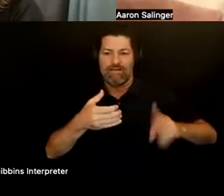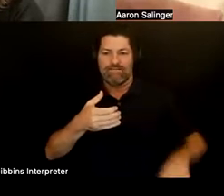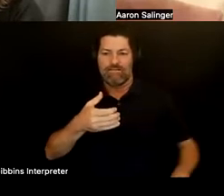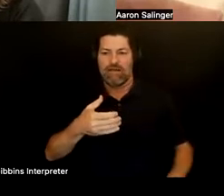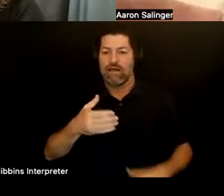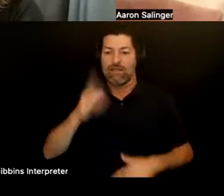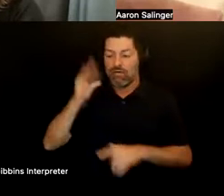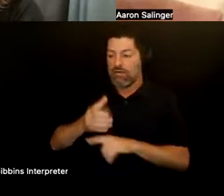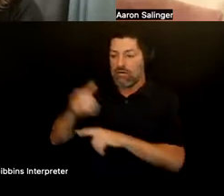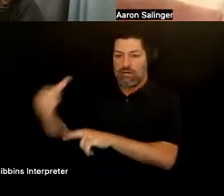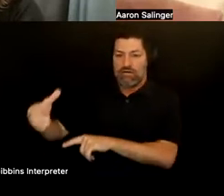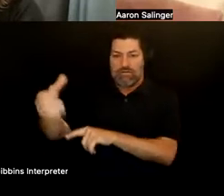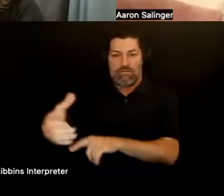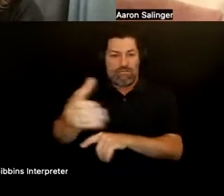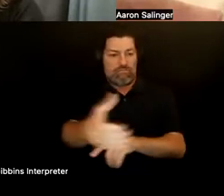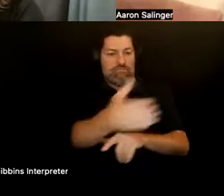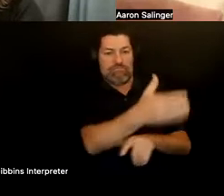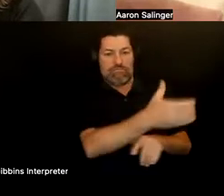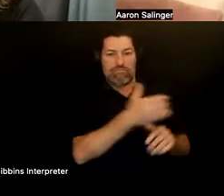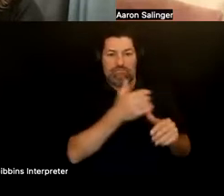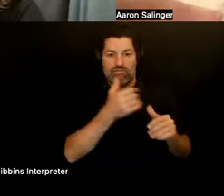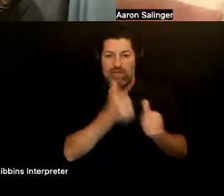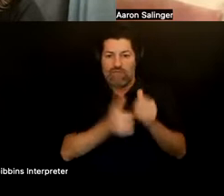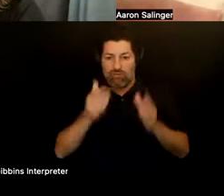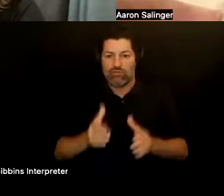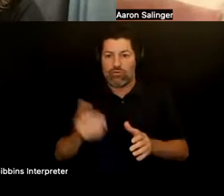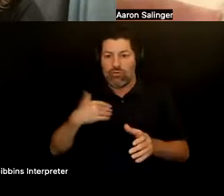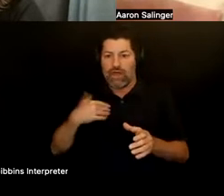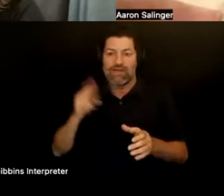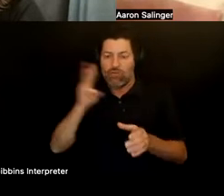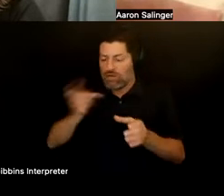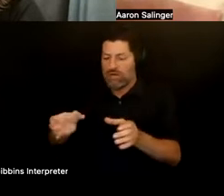19:50:17 At the seder who takes their own glass of wine and puts some of their wine